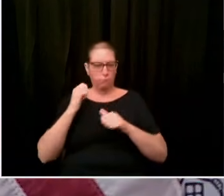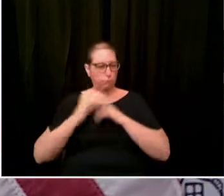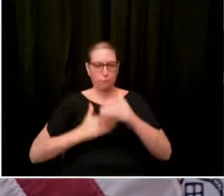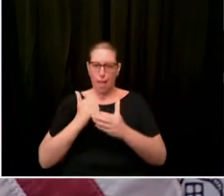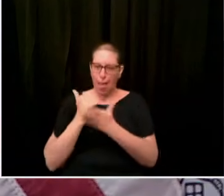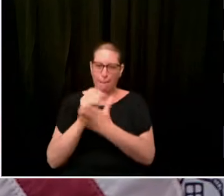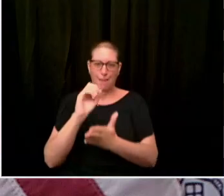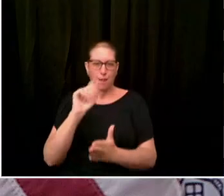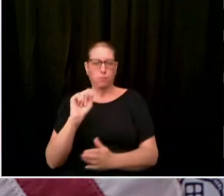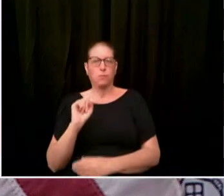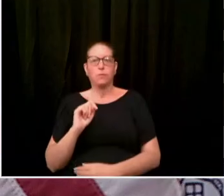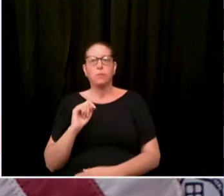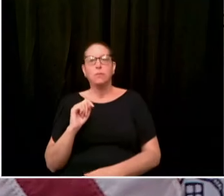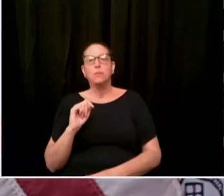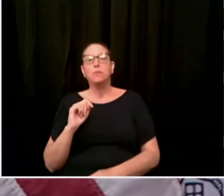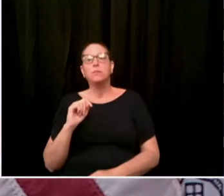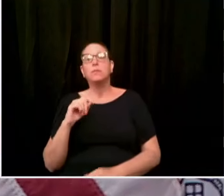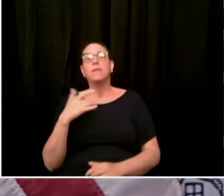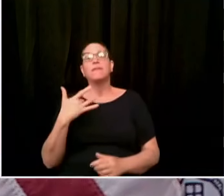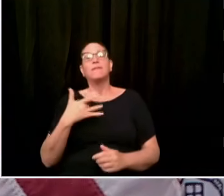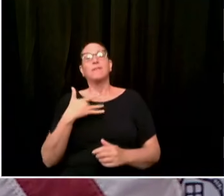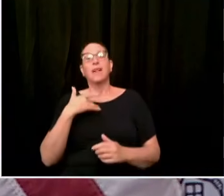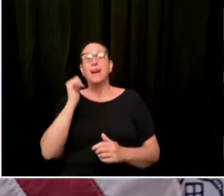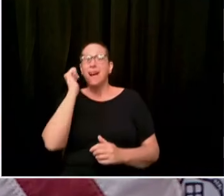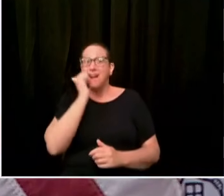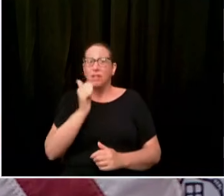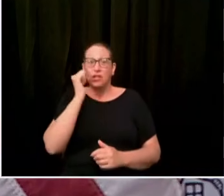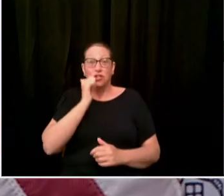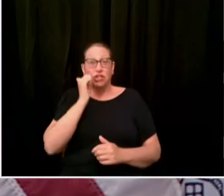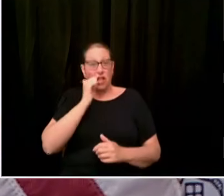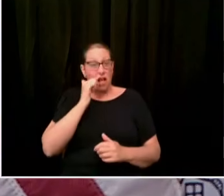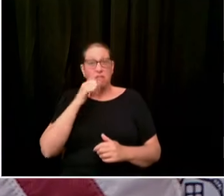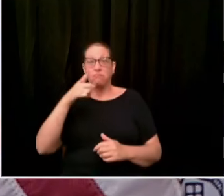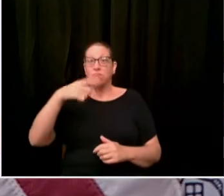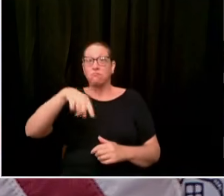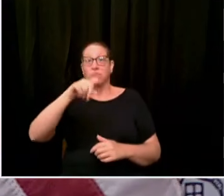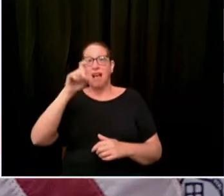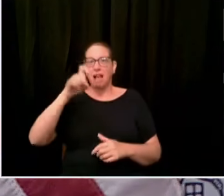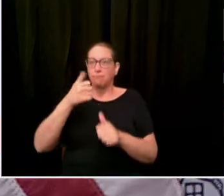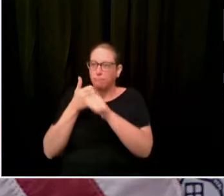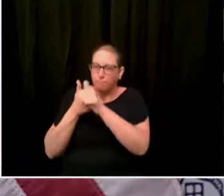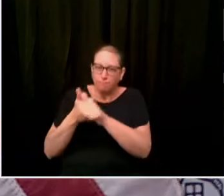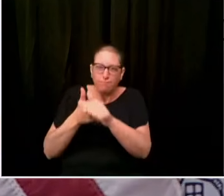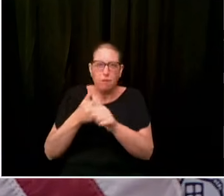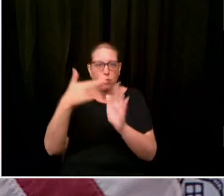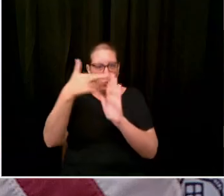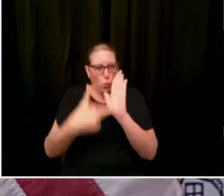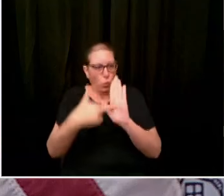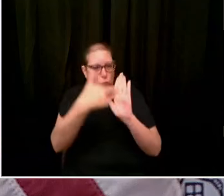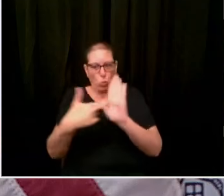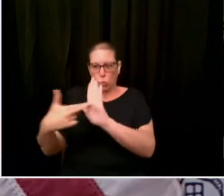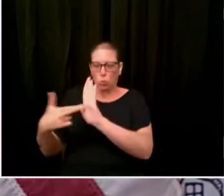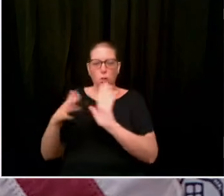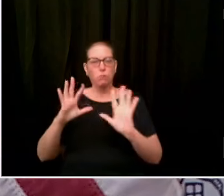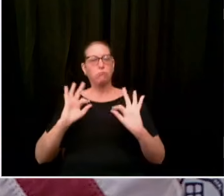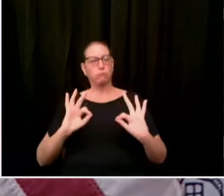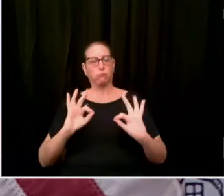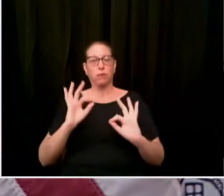TIGHTENING UP RESTRICTIONS. WE DON'T ANTICIPATE IT BUT WE'D BE READY. WHEN YOU FOLLOW